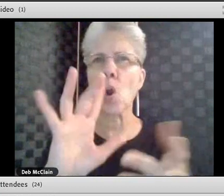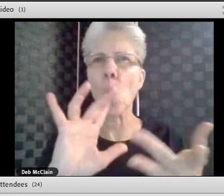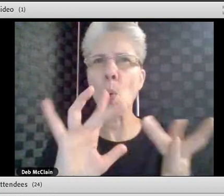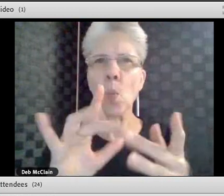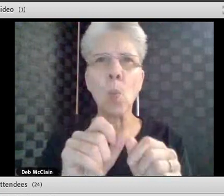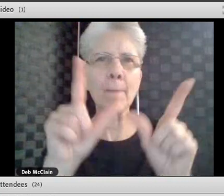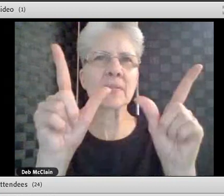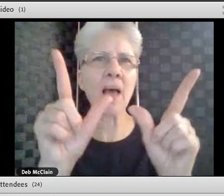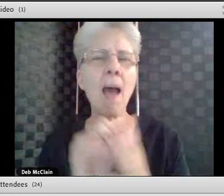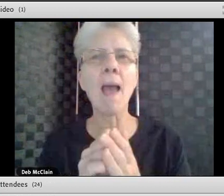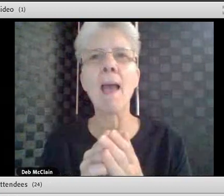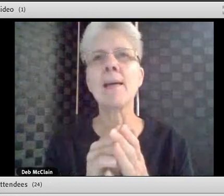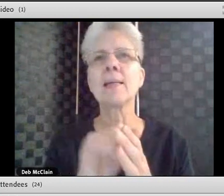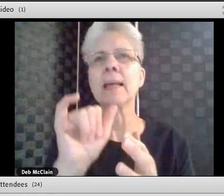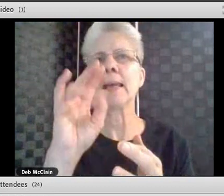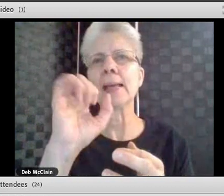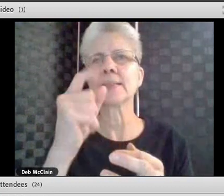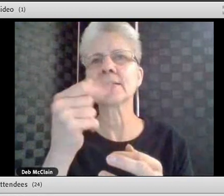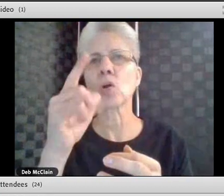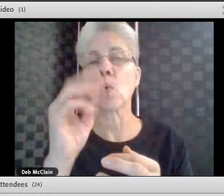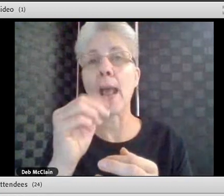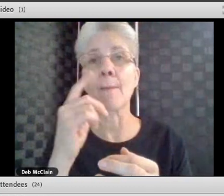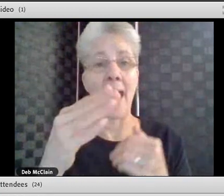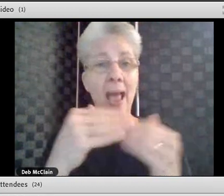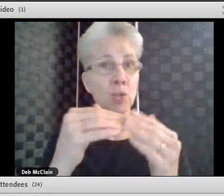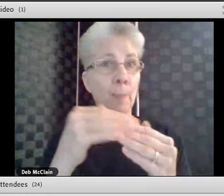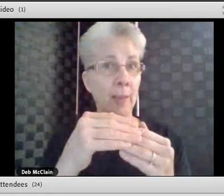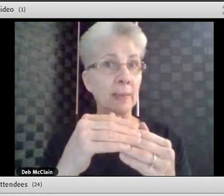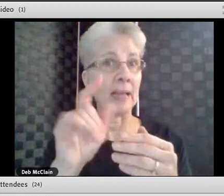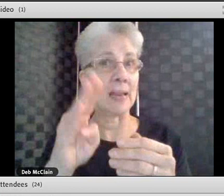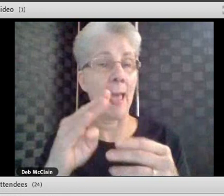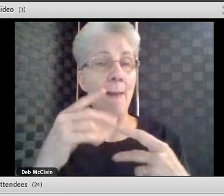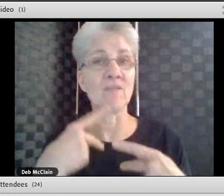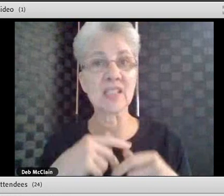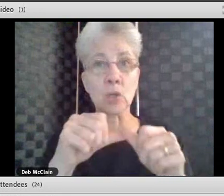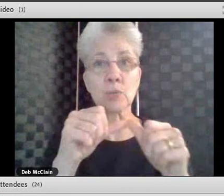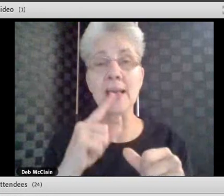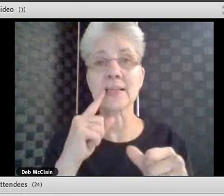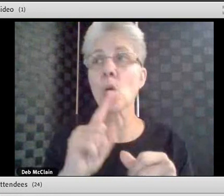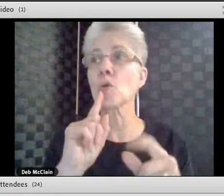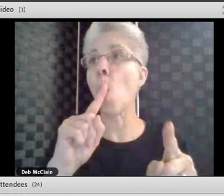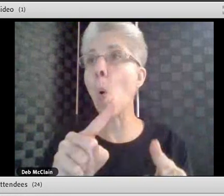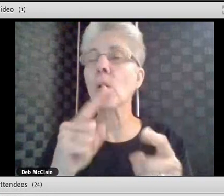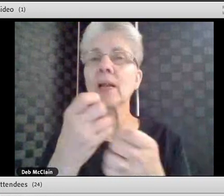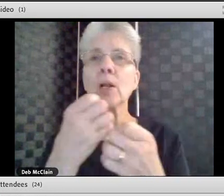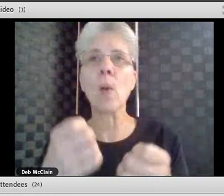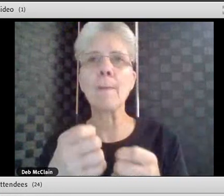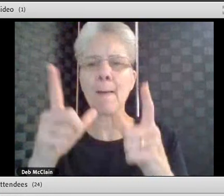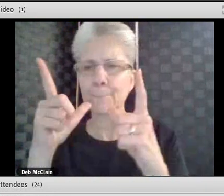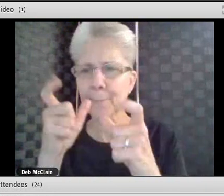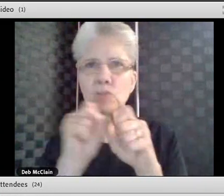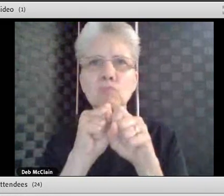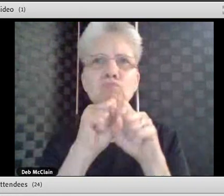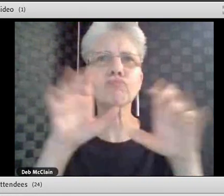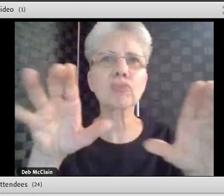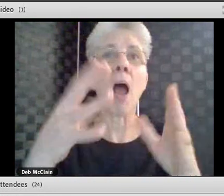Facebook, your website, Instagram. As you're building a lab, if it's a physical space, or as you're ordering equipment, taking pictures